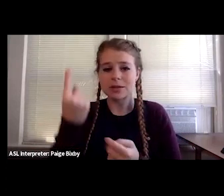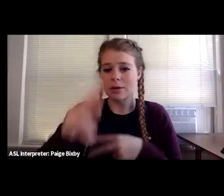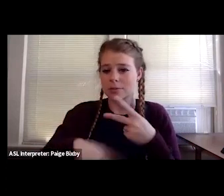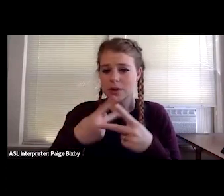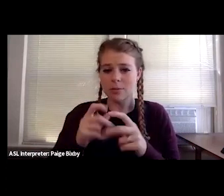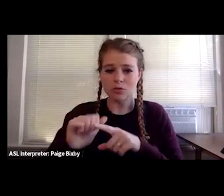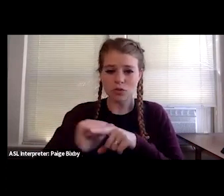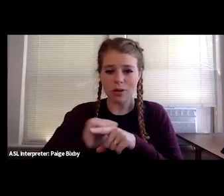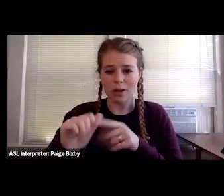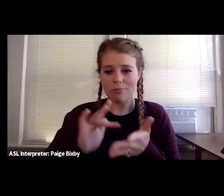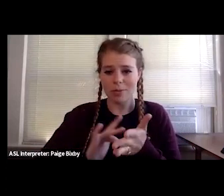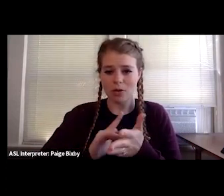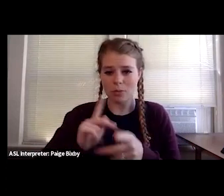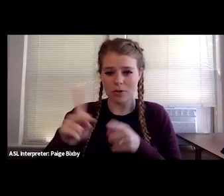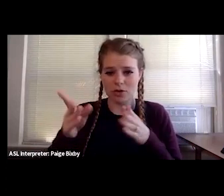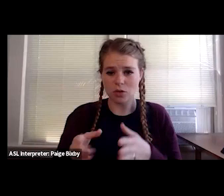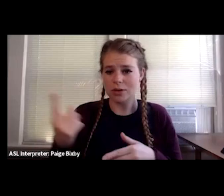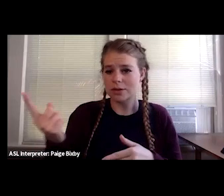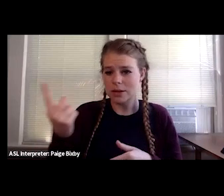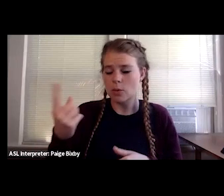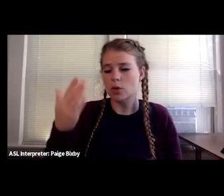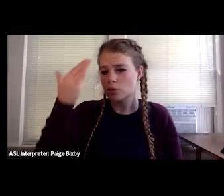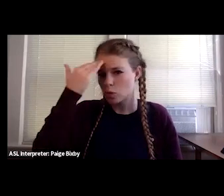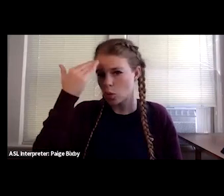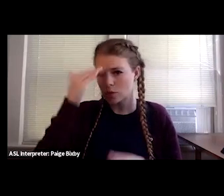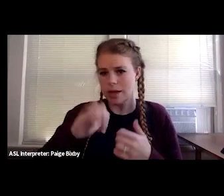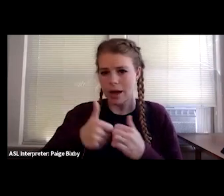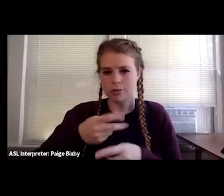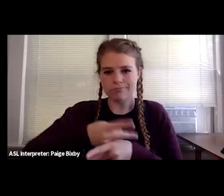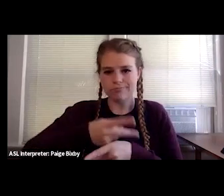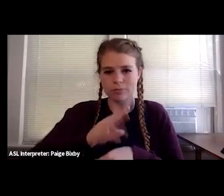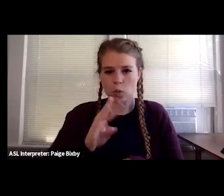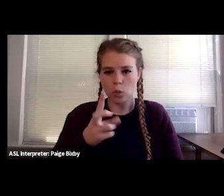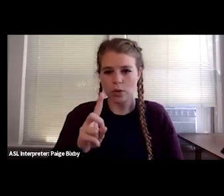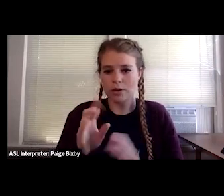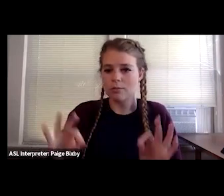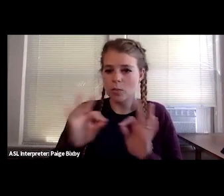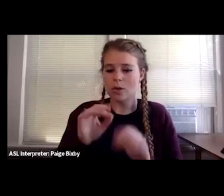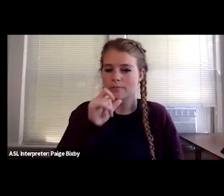or someone that's been trained in some aspect of wound care, it's really important that you're not using specialty wound dressings